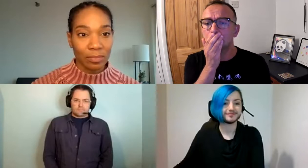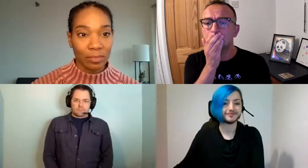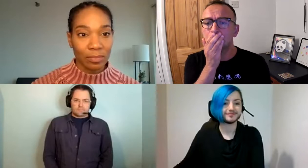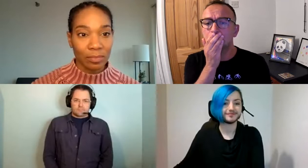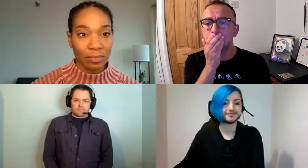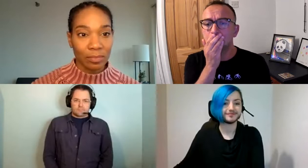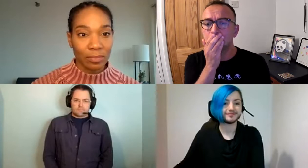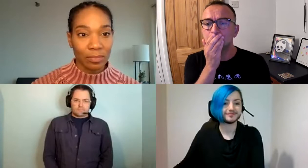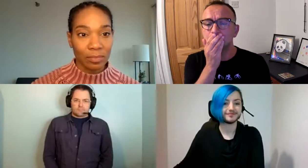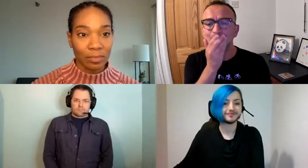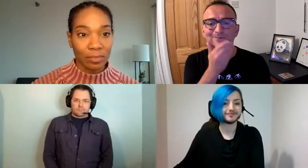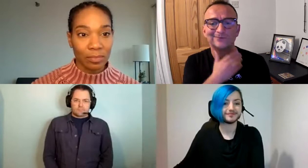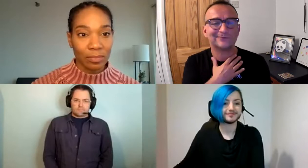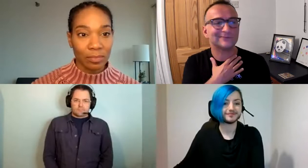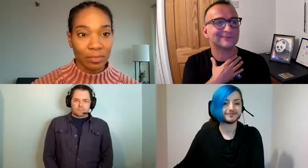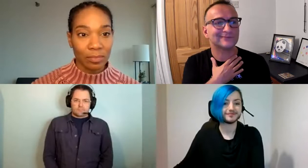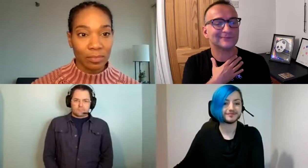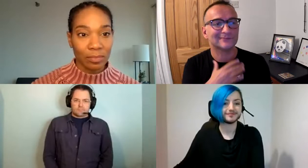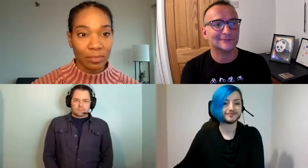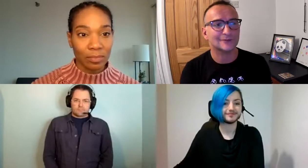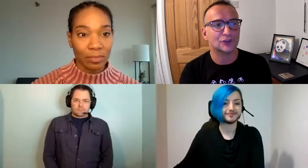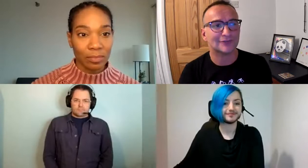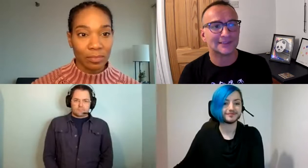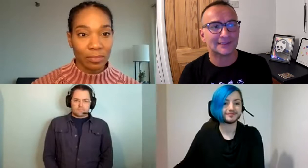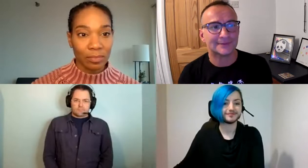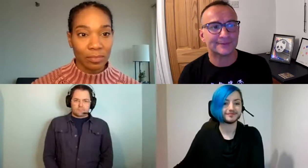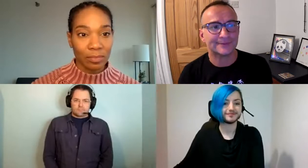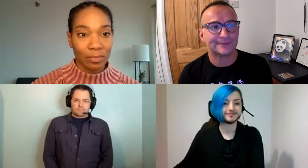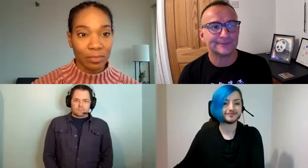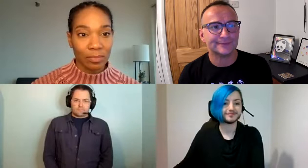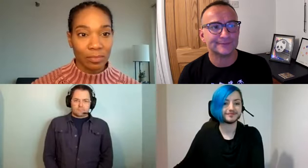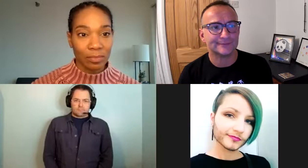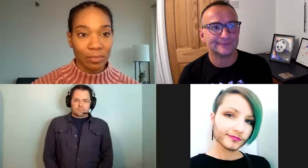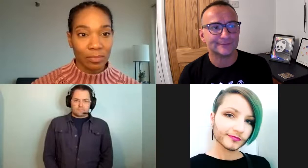thought is on that, is that something that is needed.